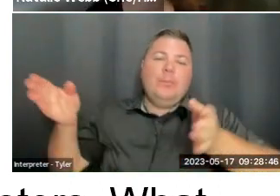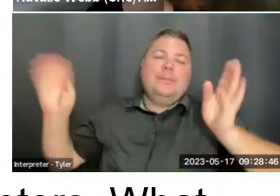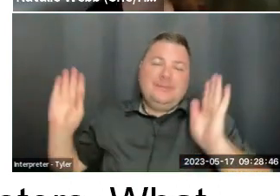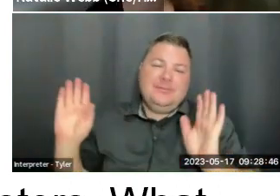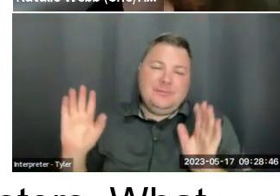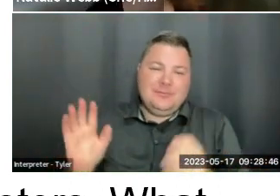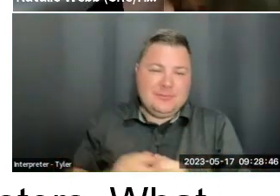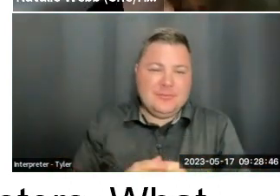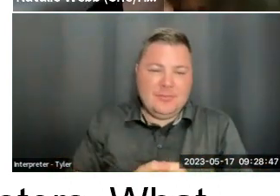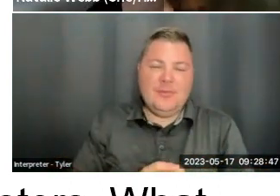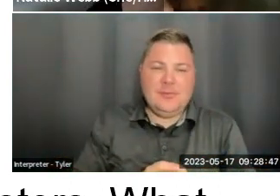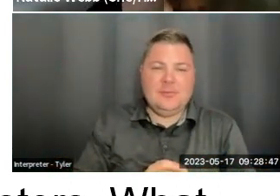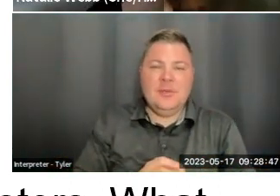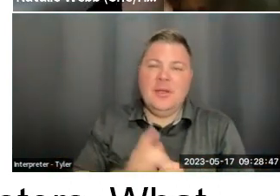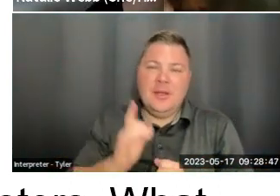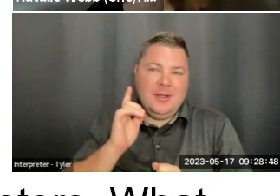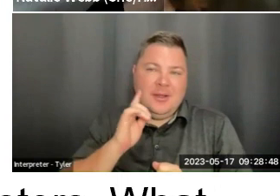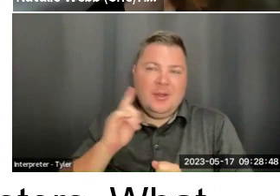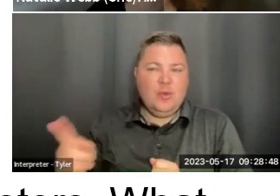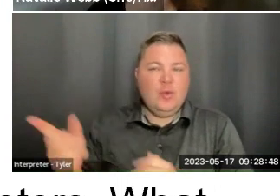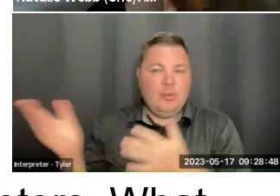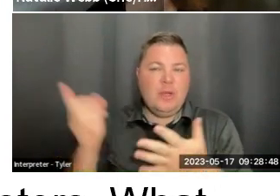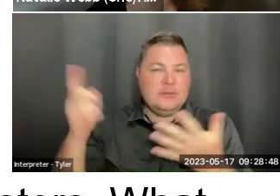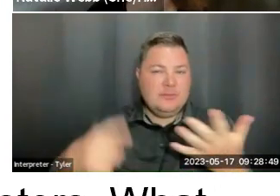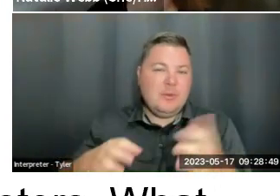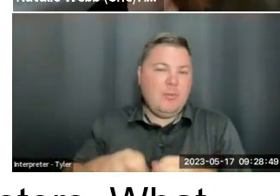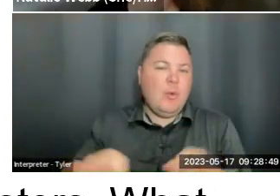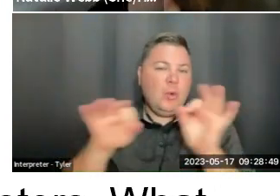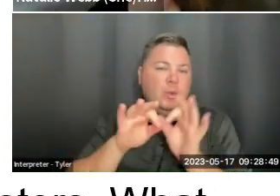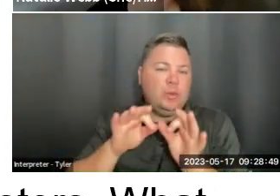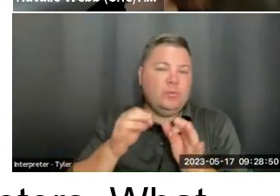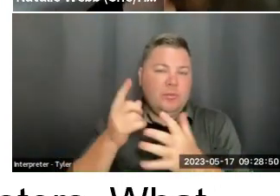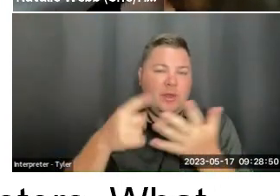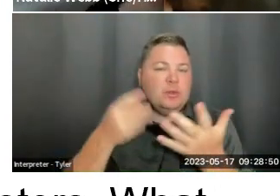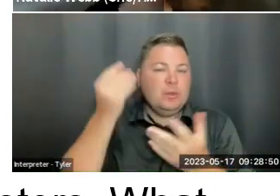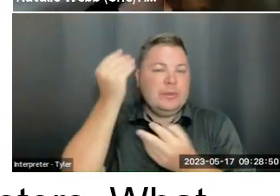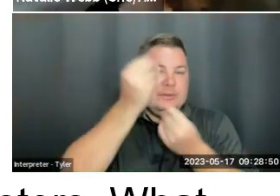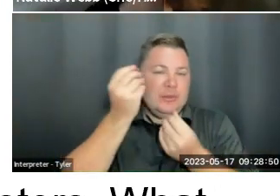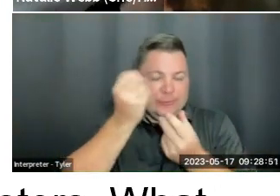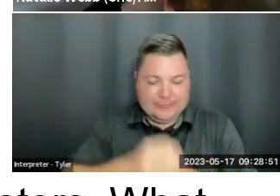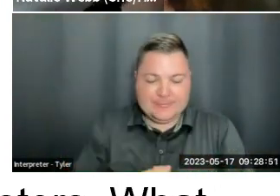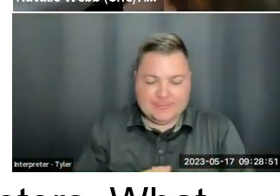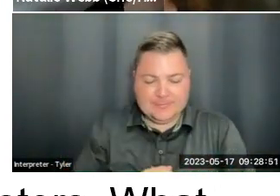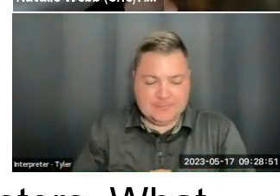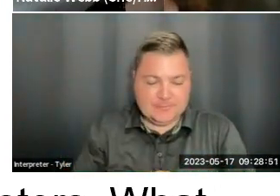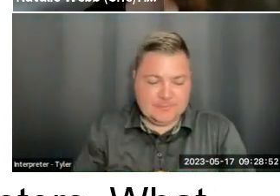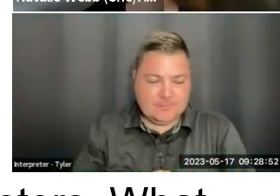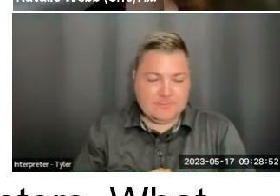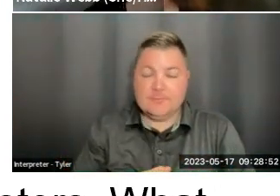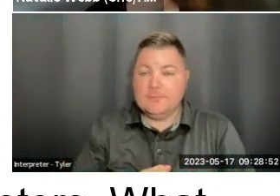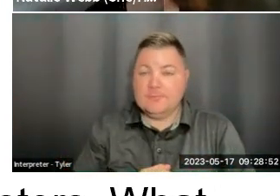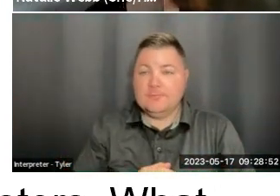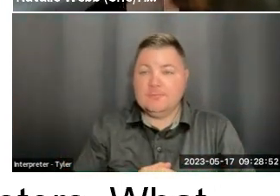that nature, as we -- are we truly post Covid, I don't know, but more and more we are opening things back up.